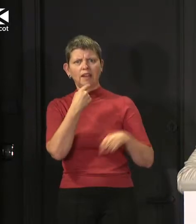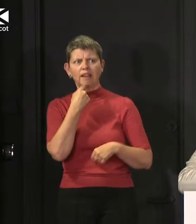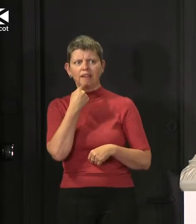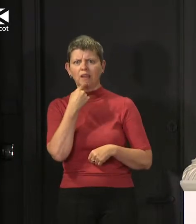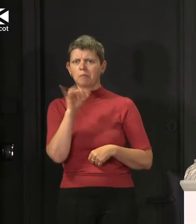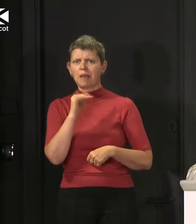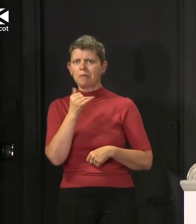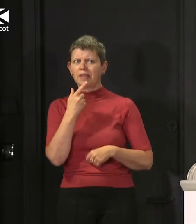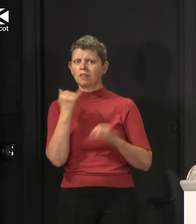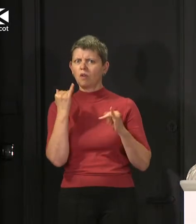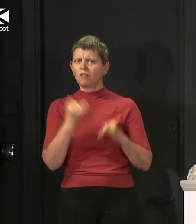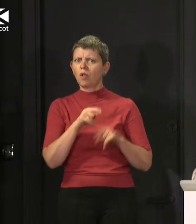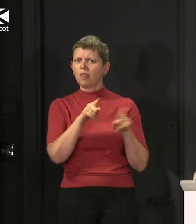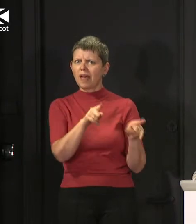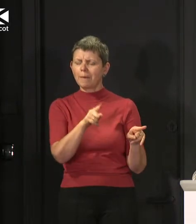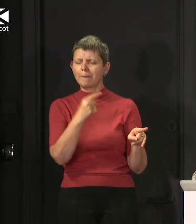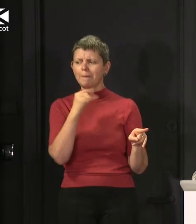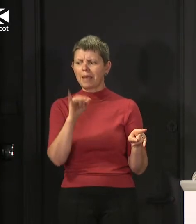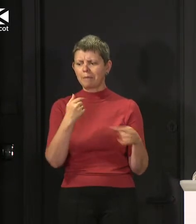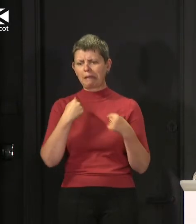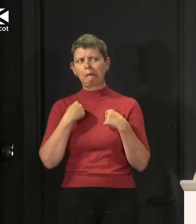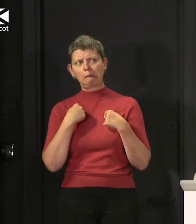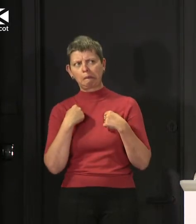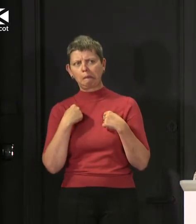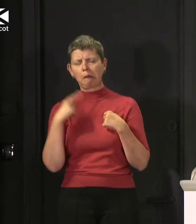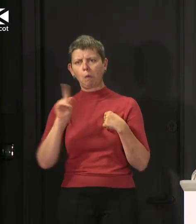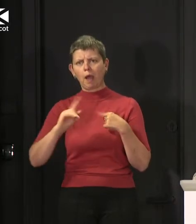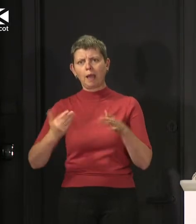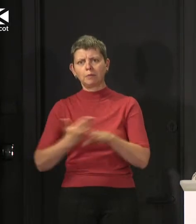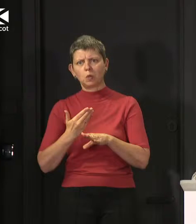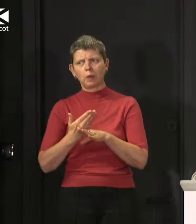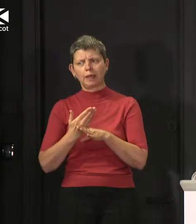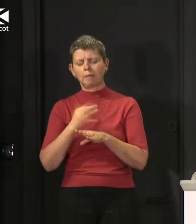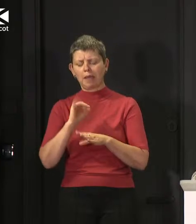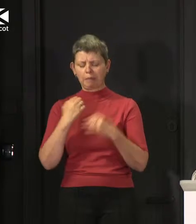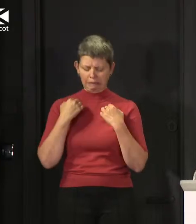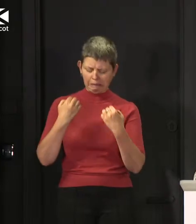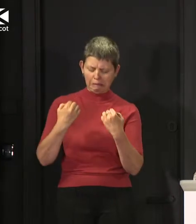here about how my government is operating that I should take a look at and I hope the